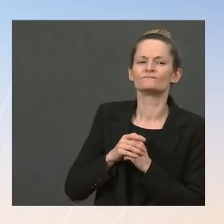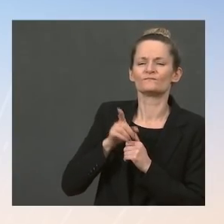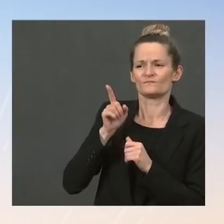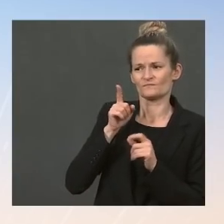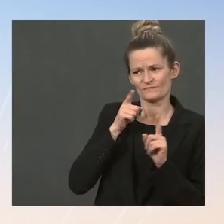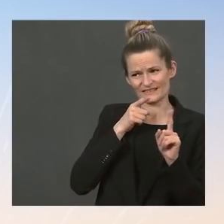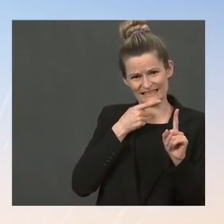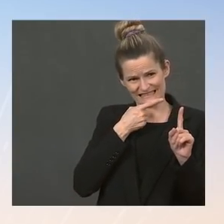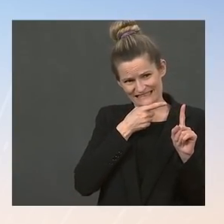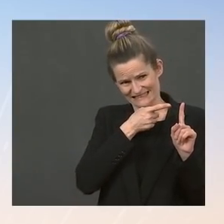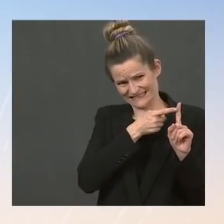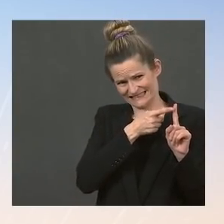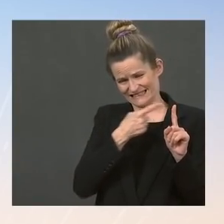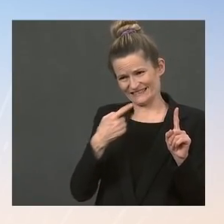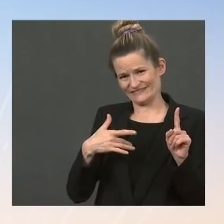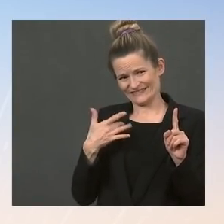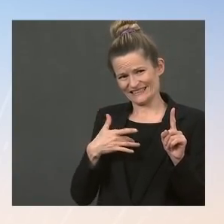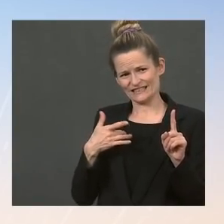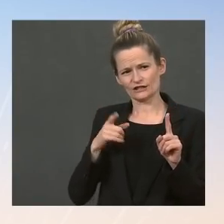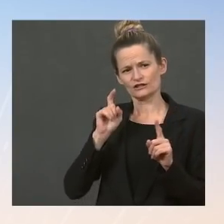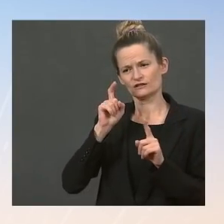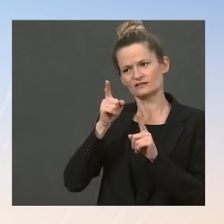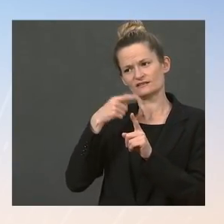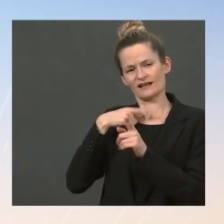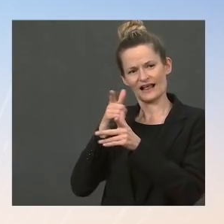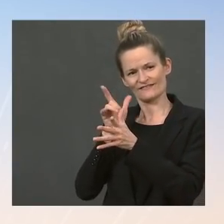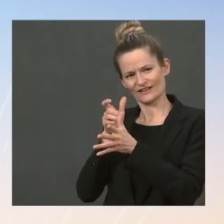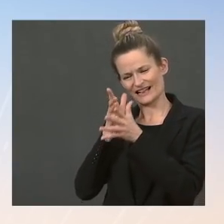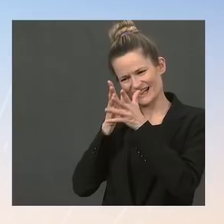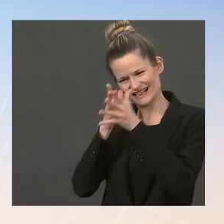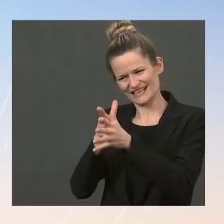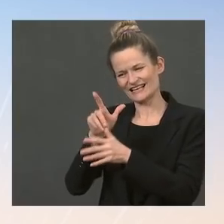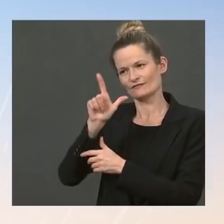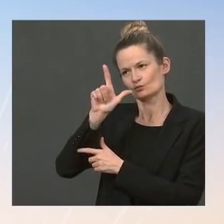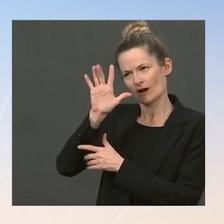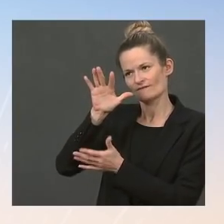General Miller told the Senate Armed Services Committee that that was exactly what he recommended.